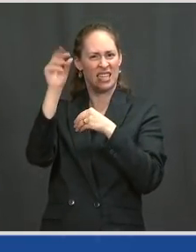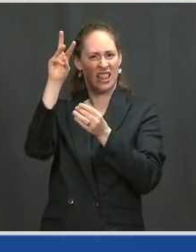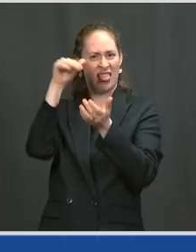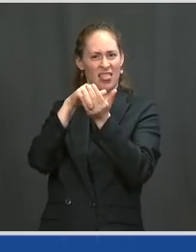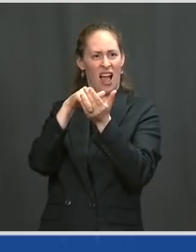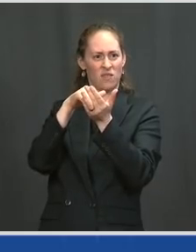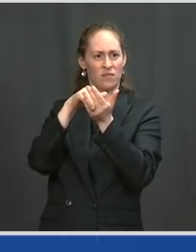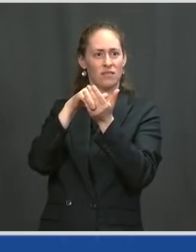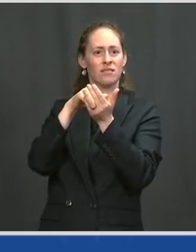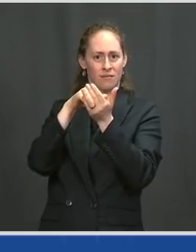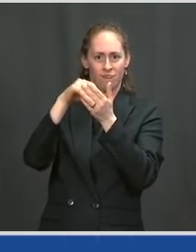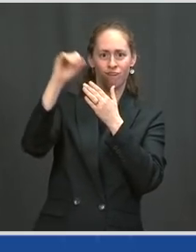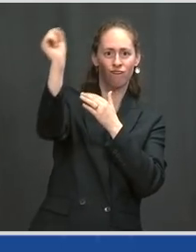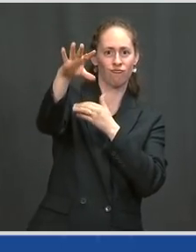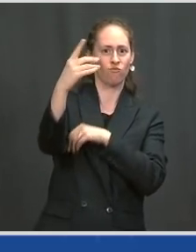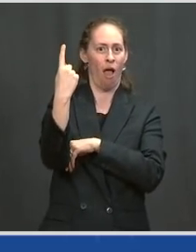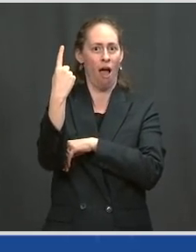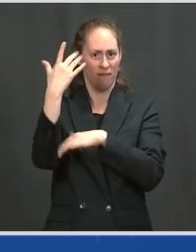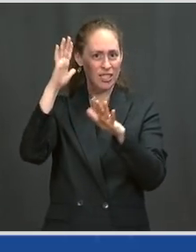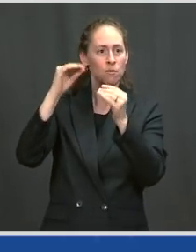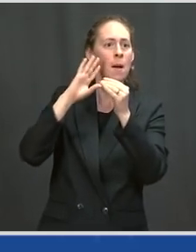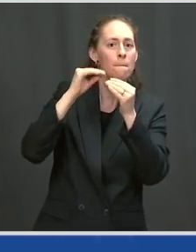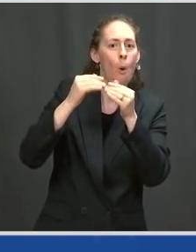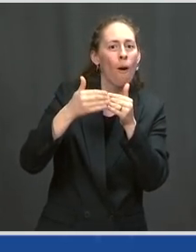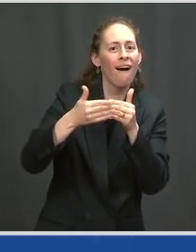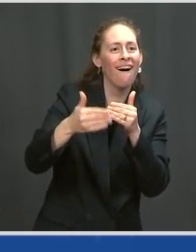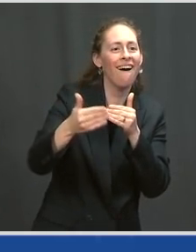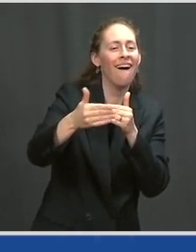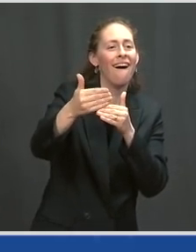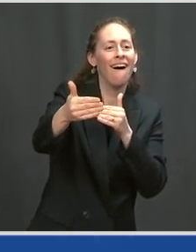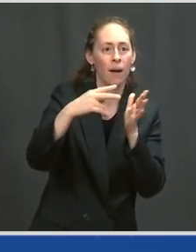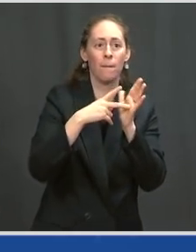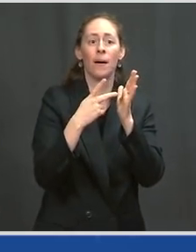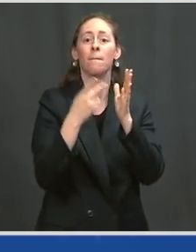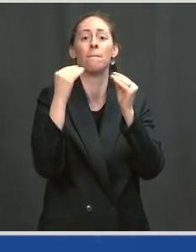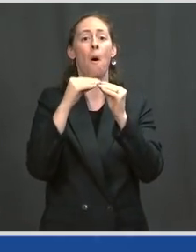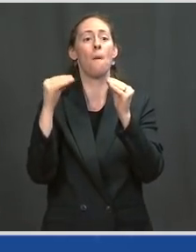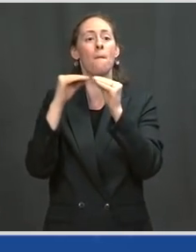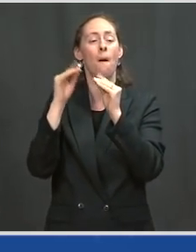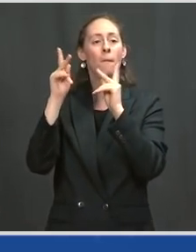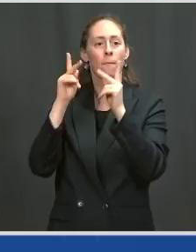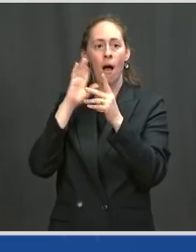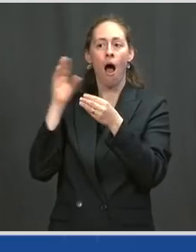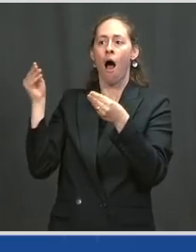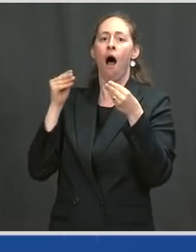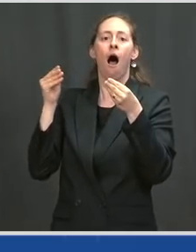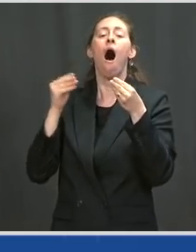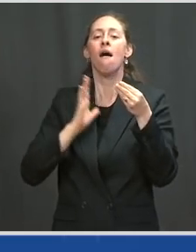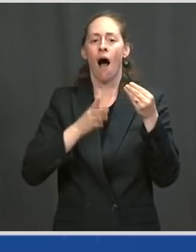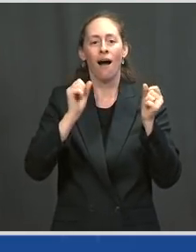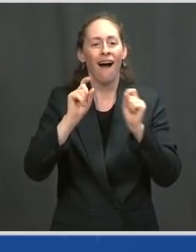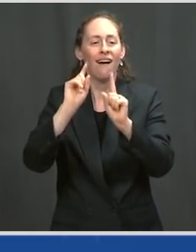A lot more people are going to be employed. Third, the employers bring back laid-off workers.